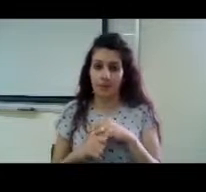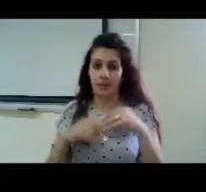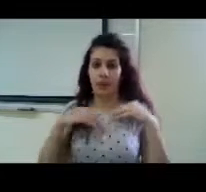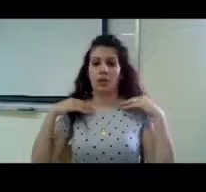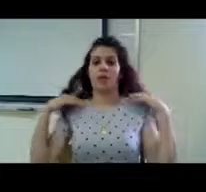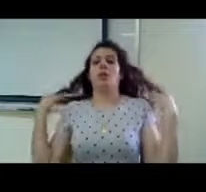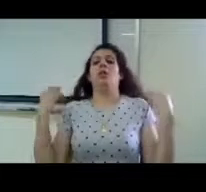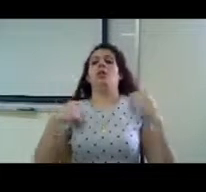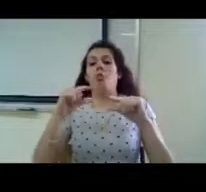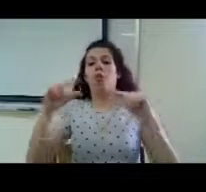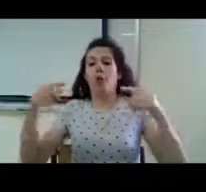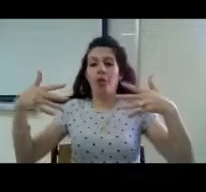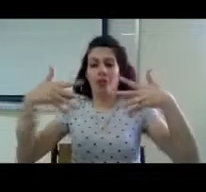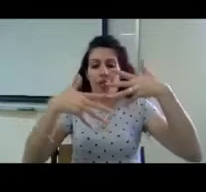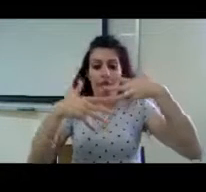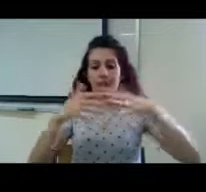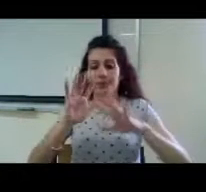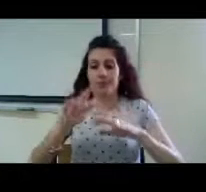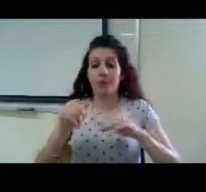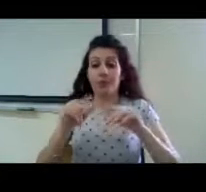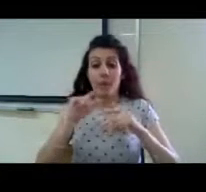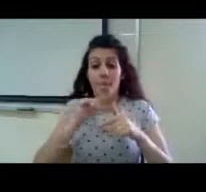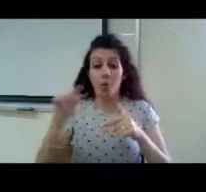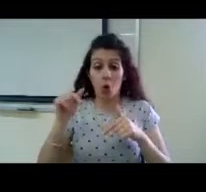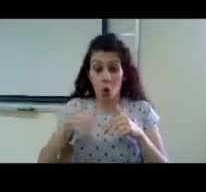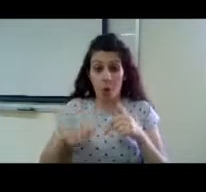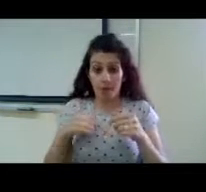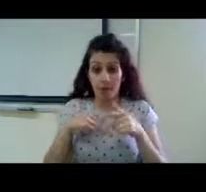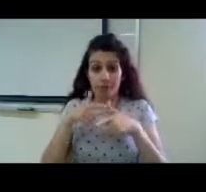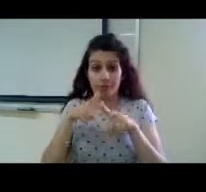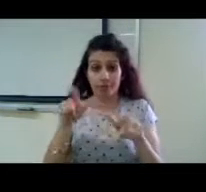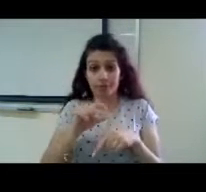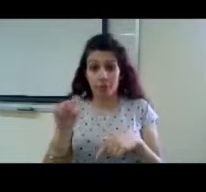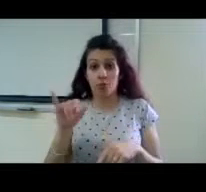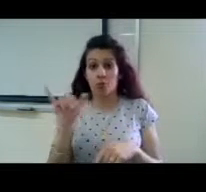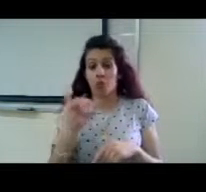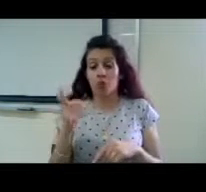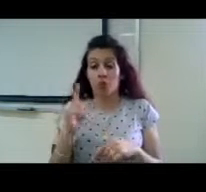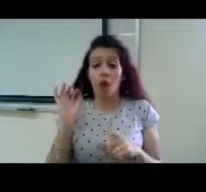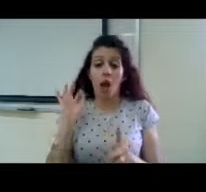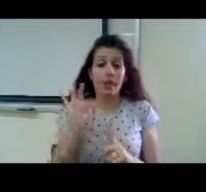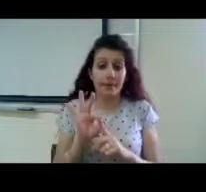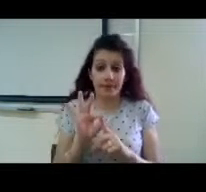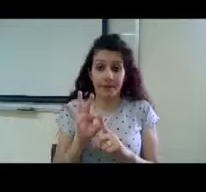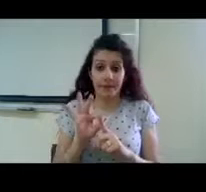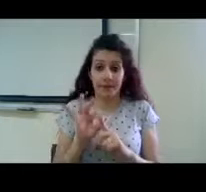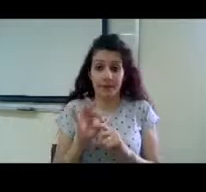about her merrily in the yeoman it had the final in head of me no ha ha ha